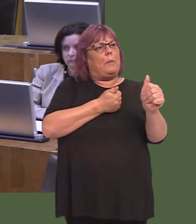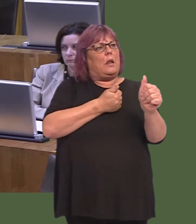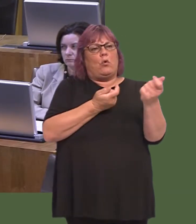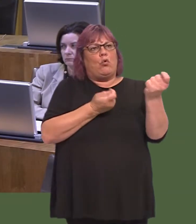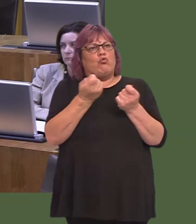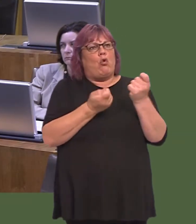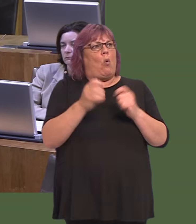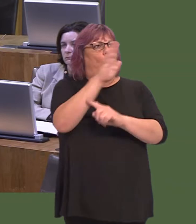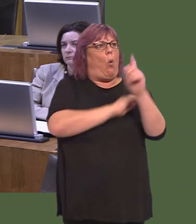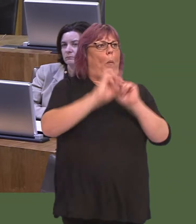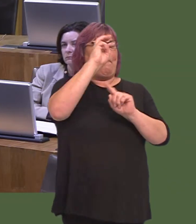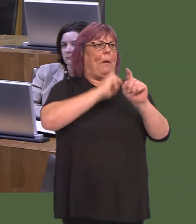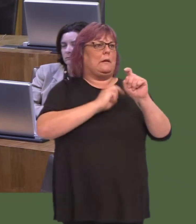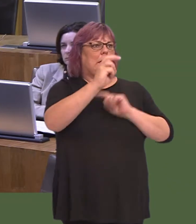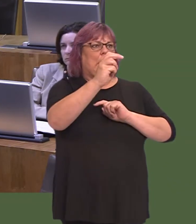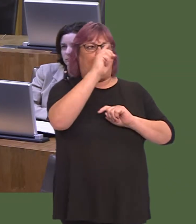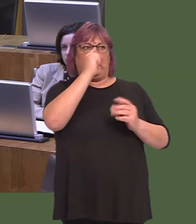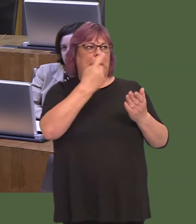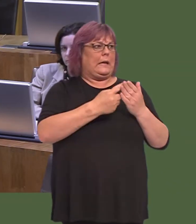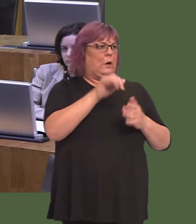They can do as they see fit in terms of which routes they run.